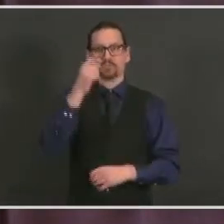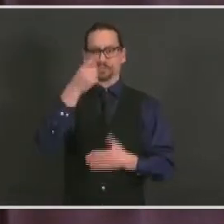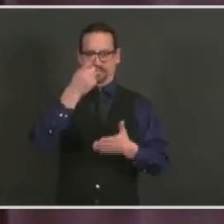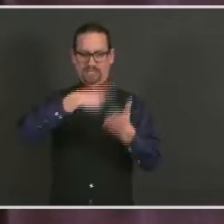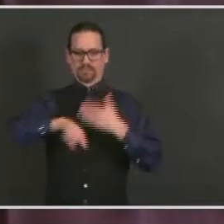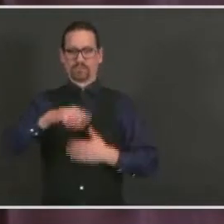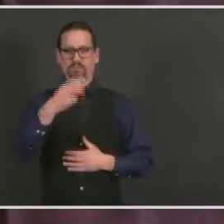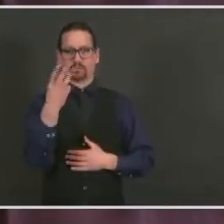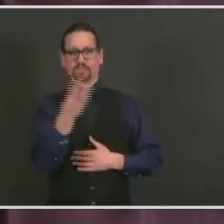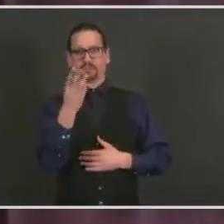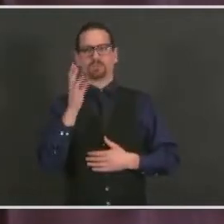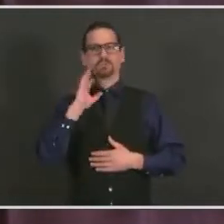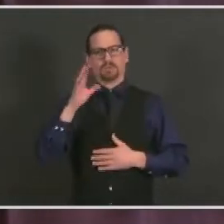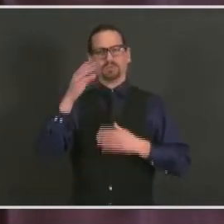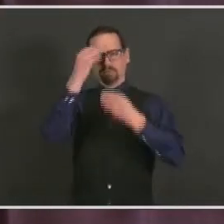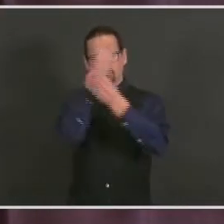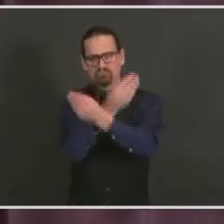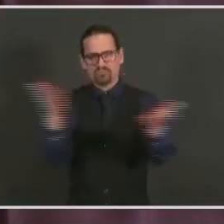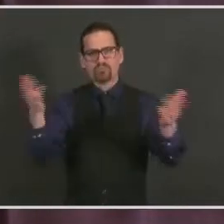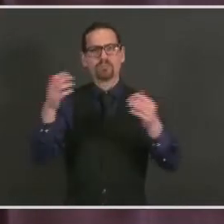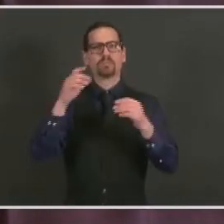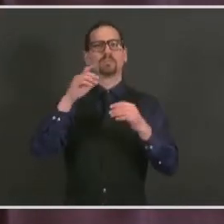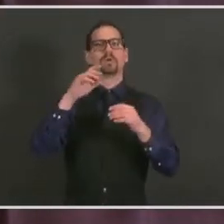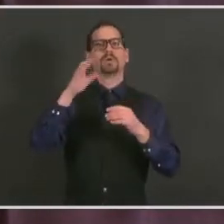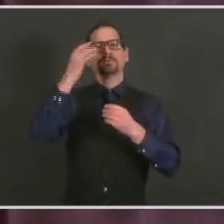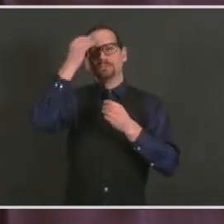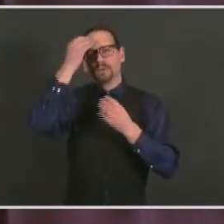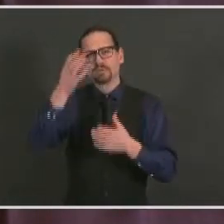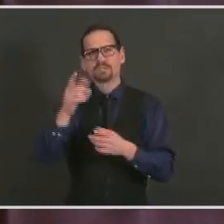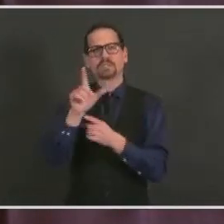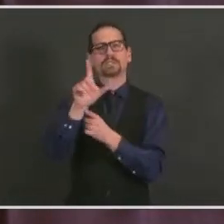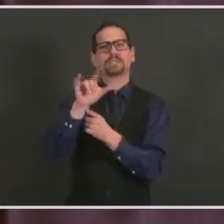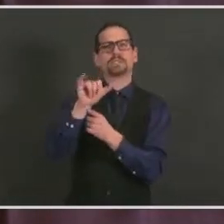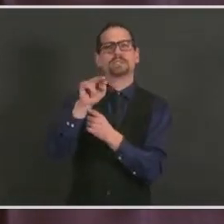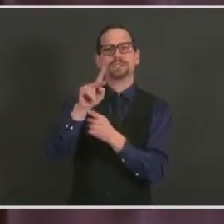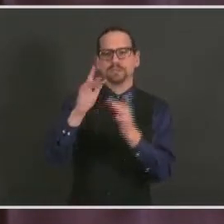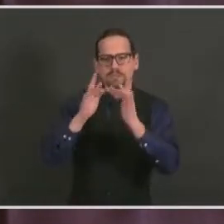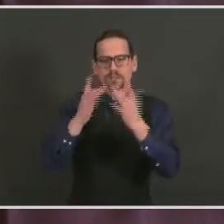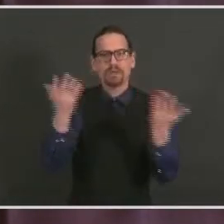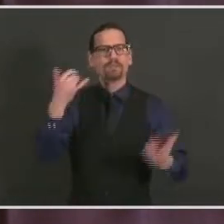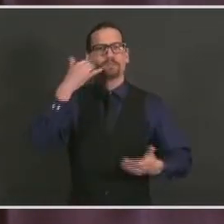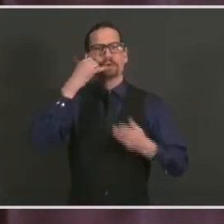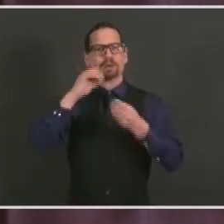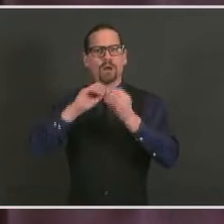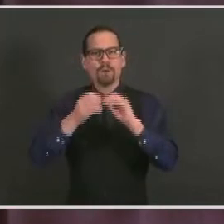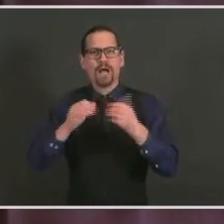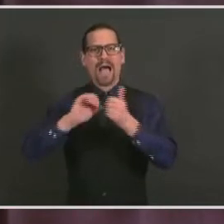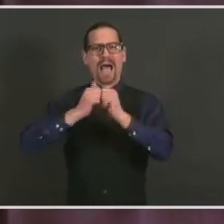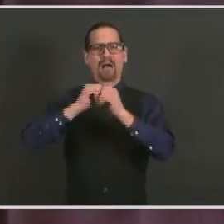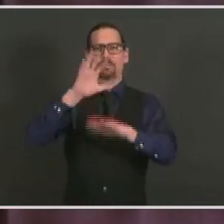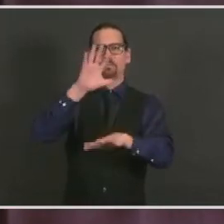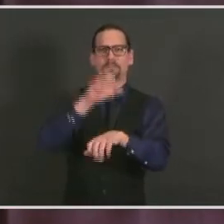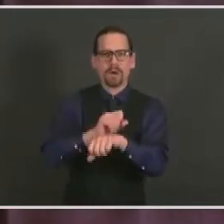VACCINATED. NEXT WEDNESDAY. WE WILL ANNOUNCE THE REGISTRATION LINK FOR PEOPLE WHO'RE 75 YEARS OF AGE AND OLDER FOR THESE 2 ADDITIONAL STATE RUN